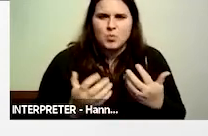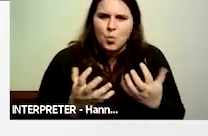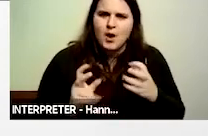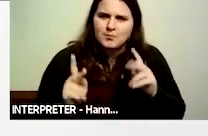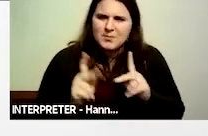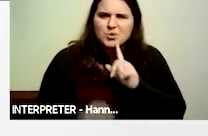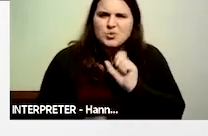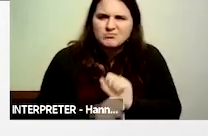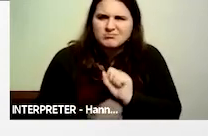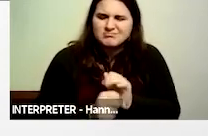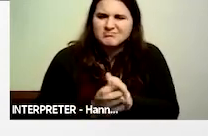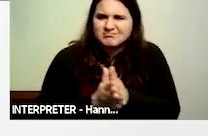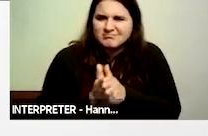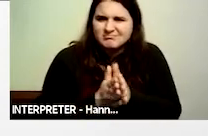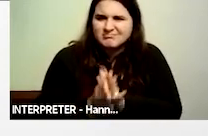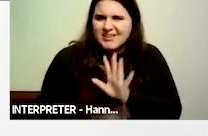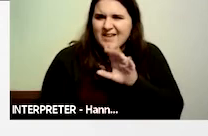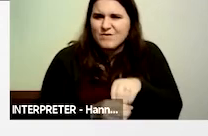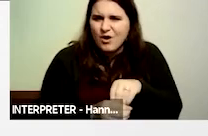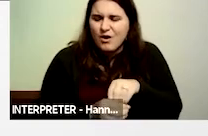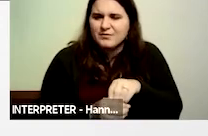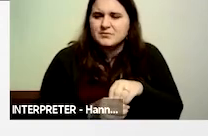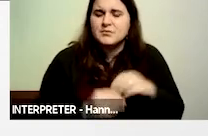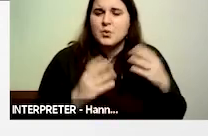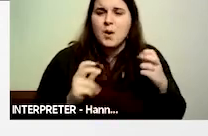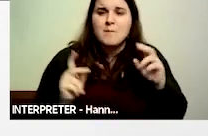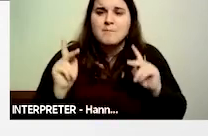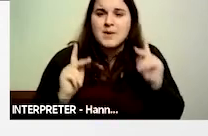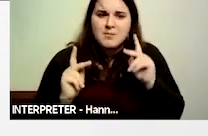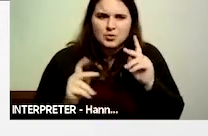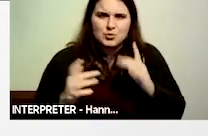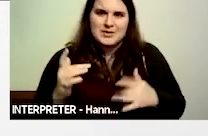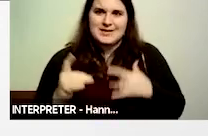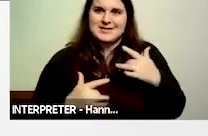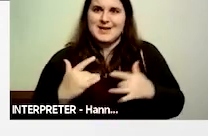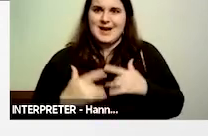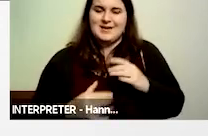Ben Woelk: You want people excited about a subject which sounds like it could be mind numbingly